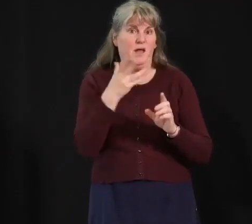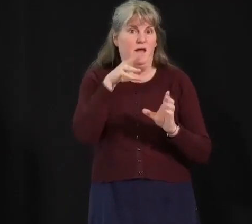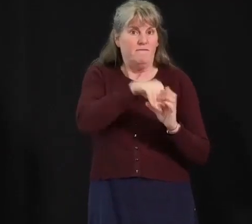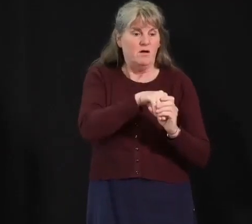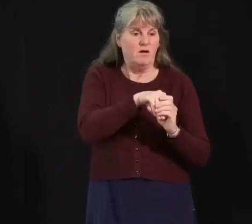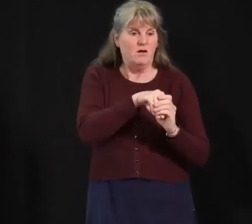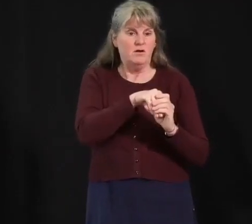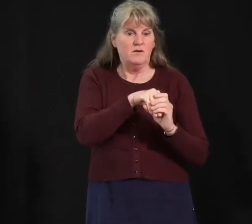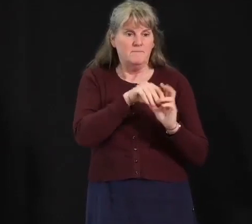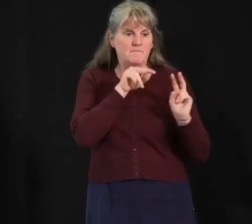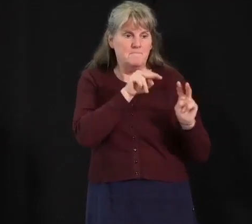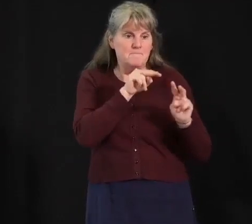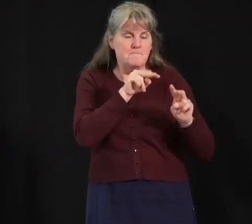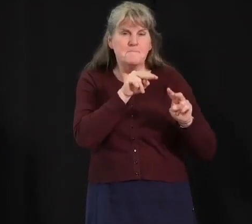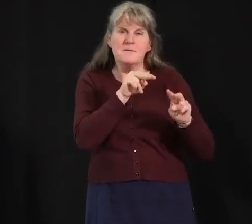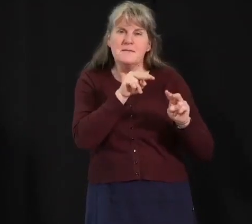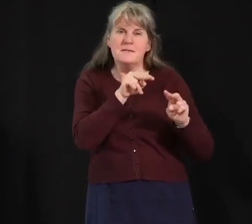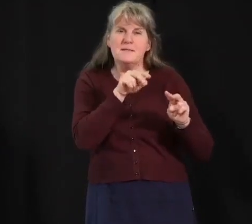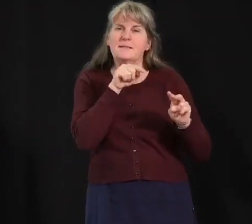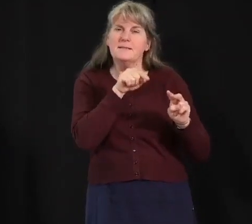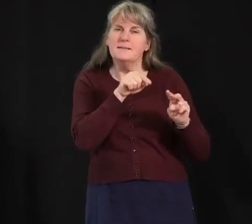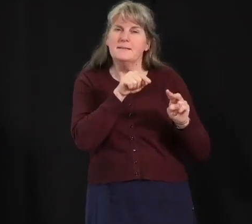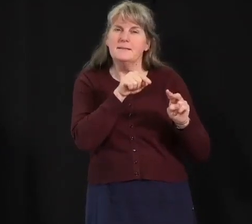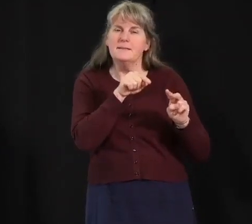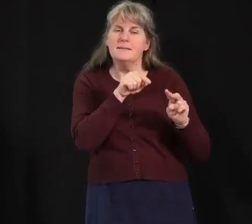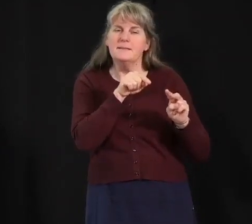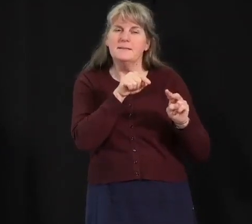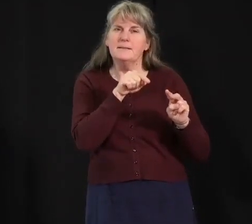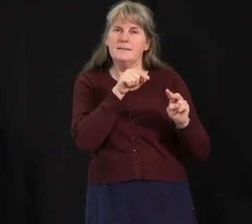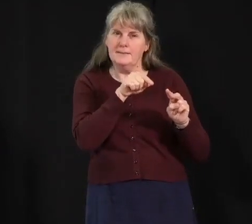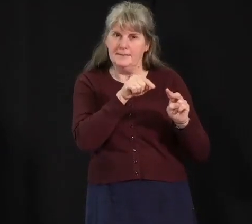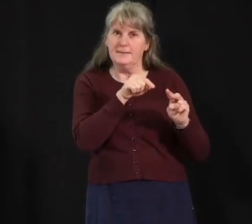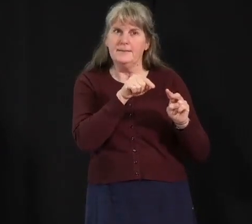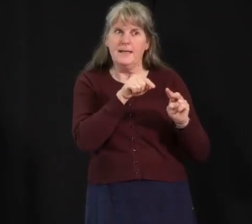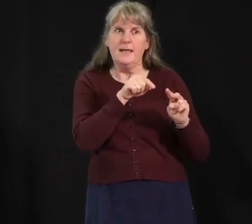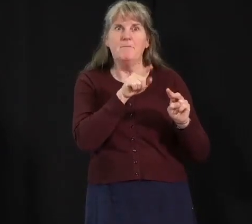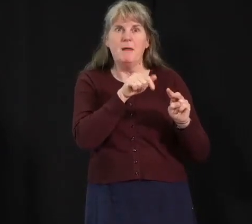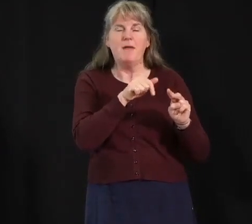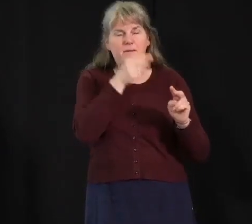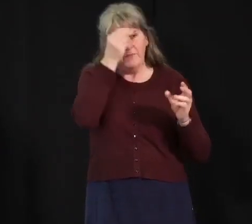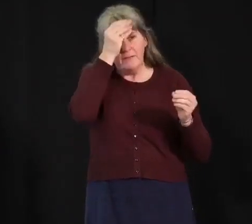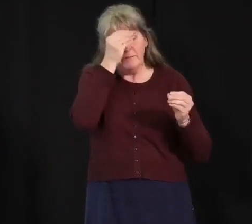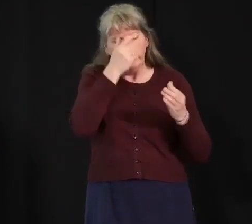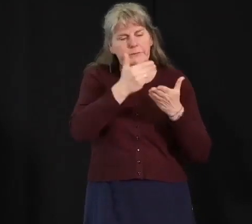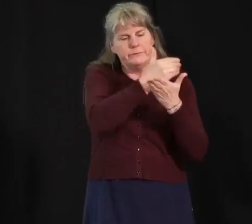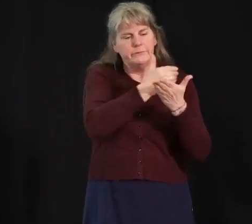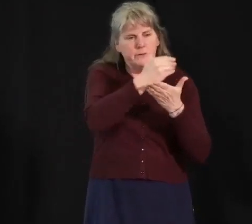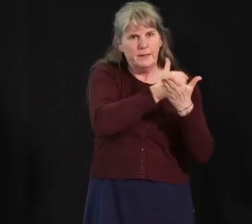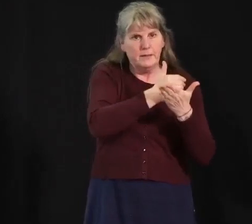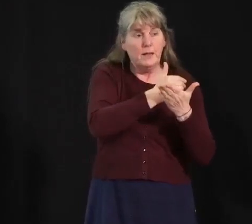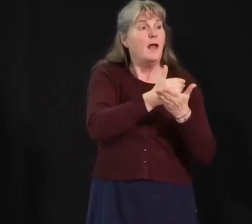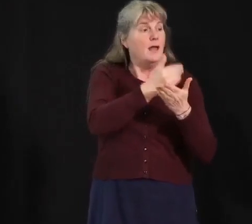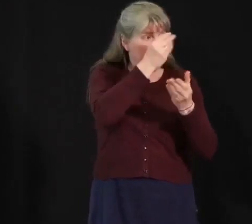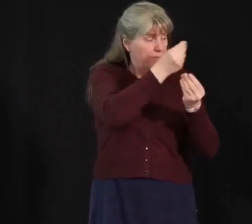That, I think, is something that, especially as the enforcement systems get